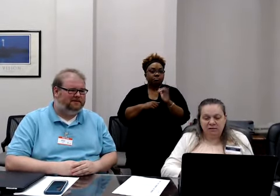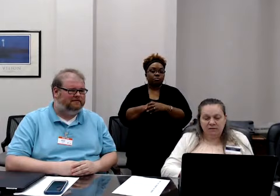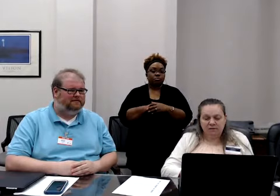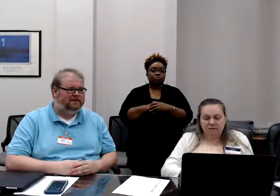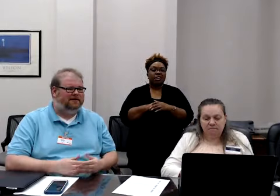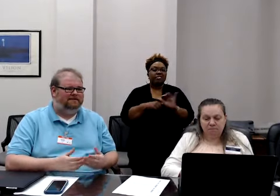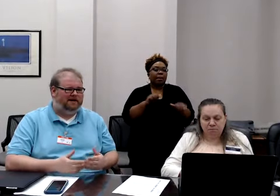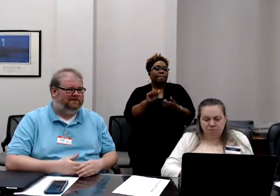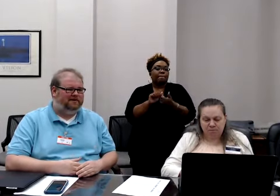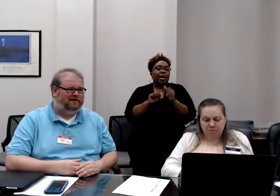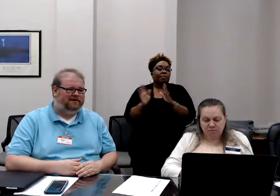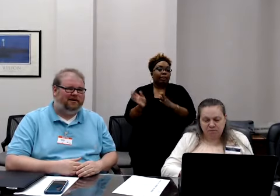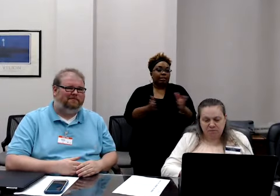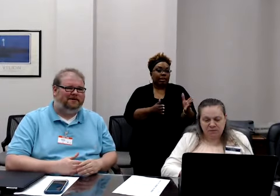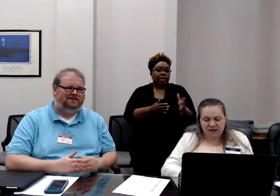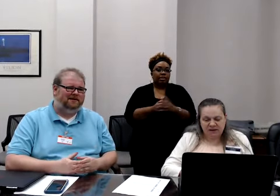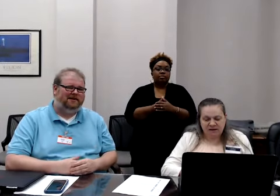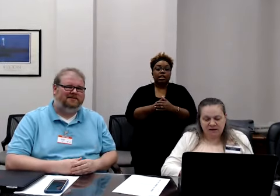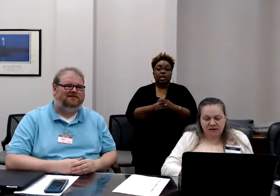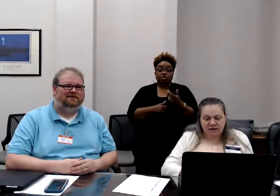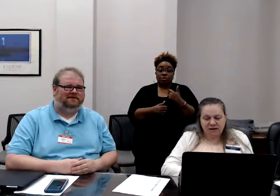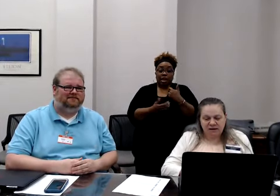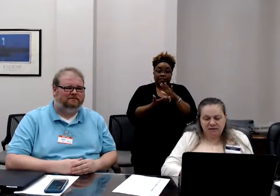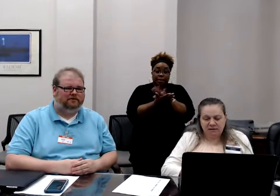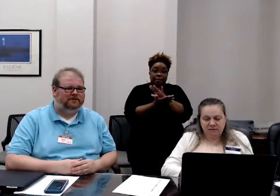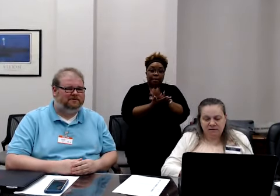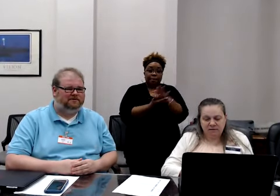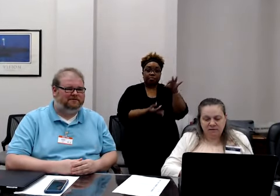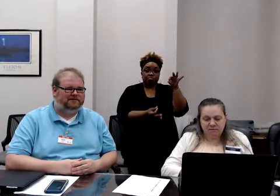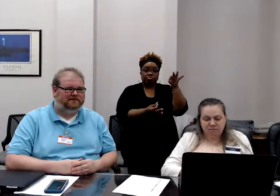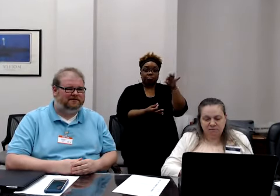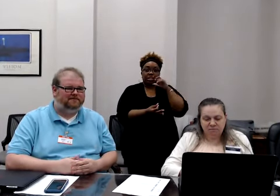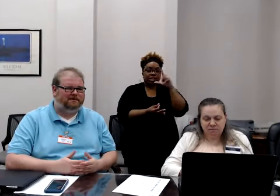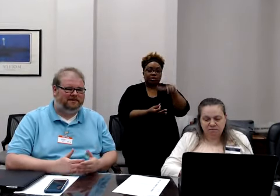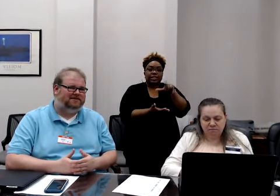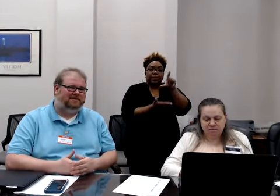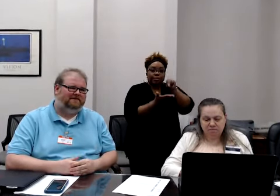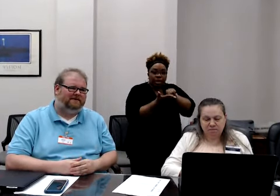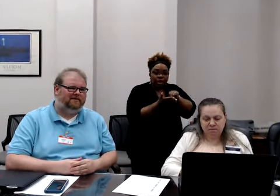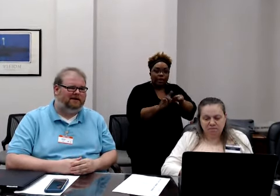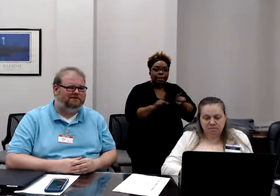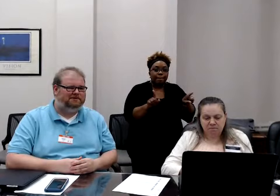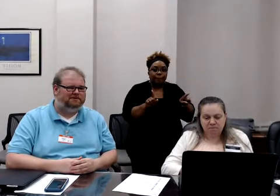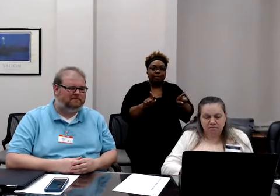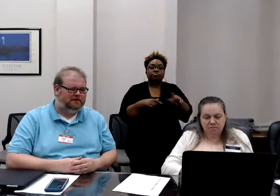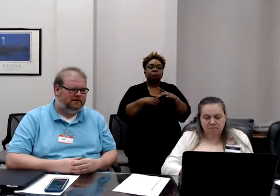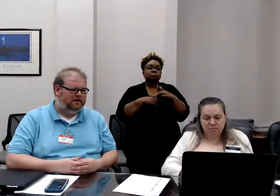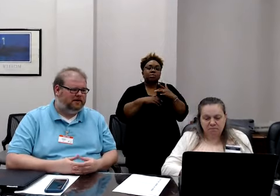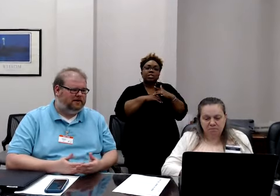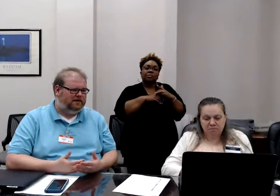So, if you have your hard copy it's not necessary to print those materials, but it is an available option.